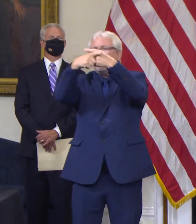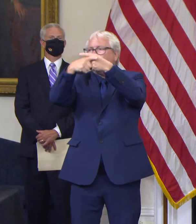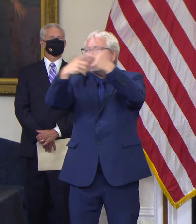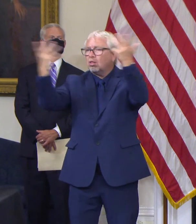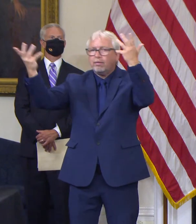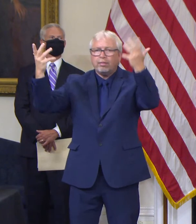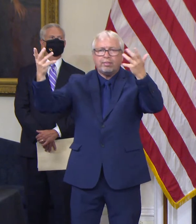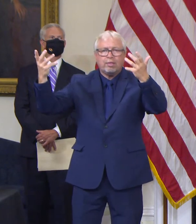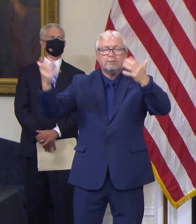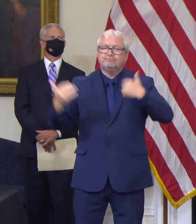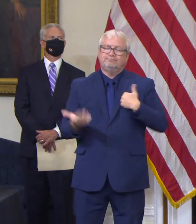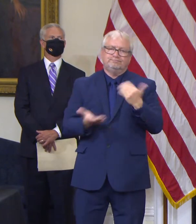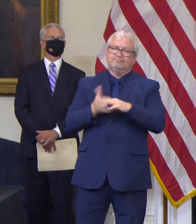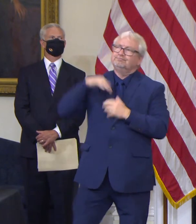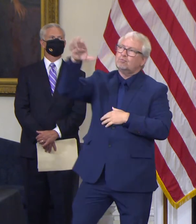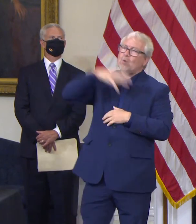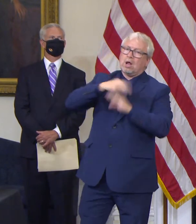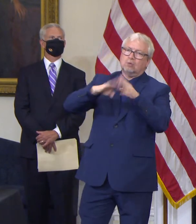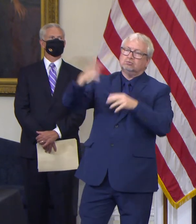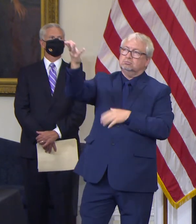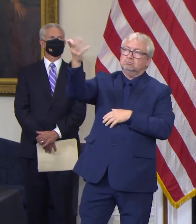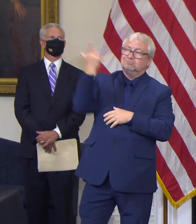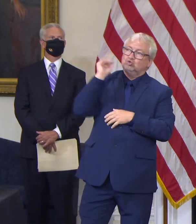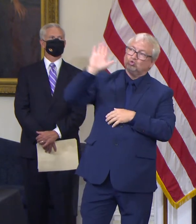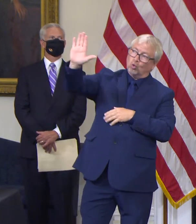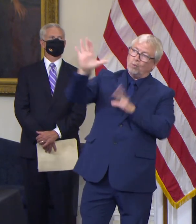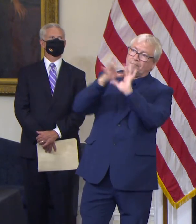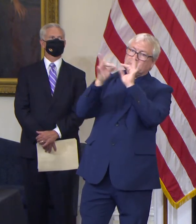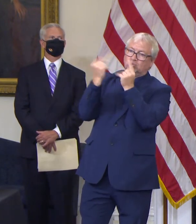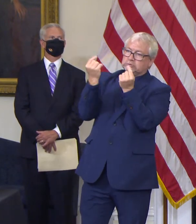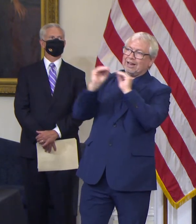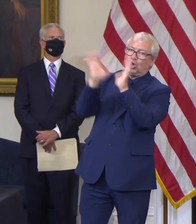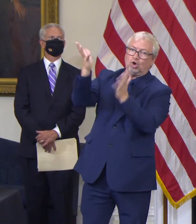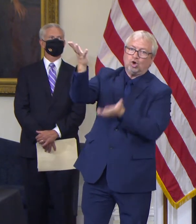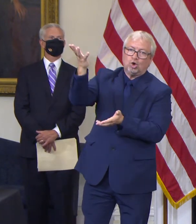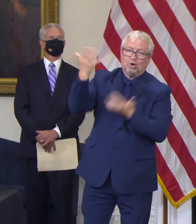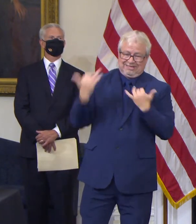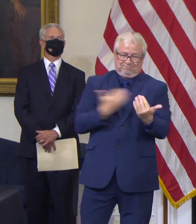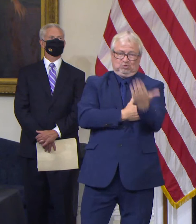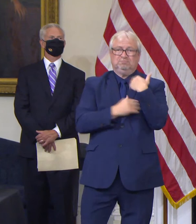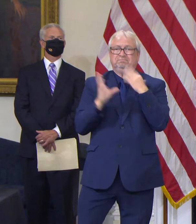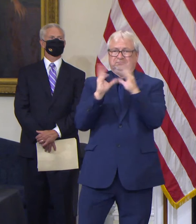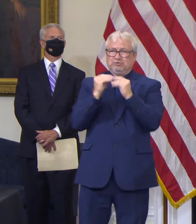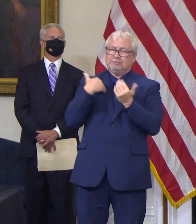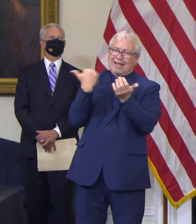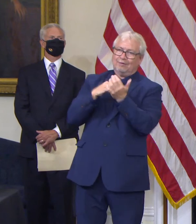We understand there's a lot going on, but they have to get more clear. The reason I had a press conference today